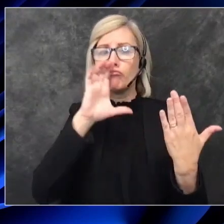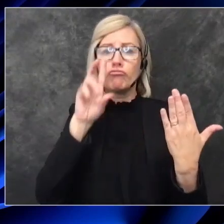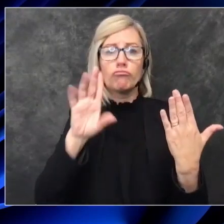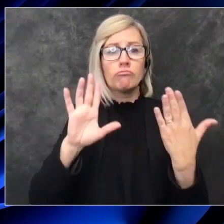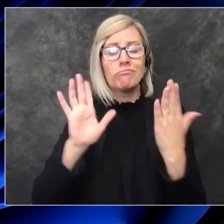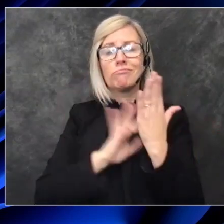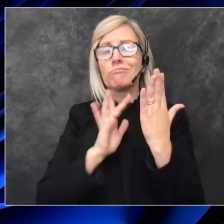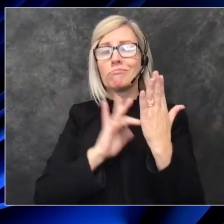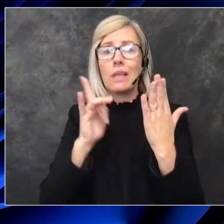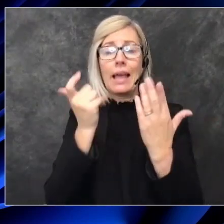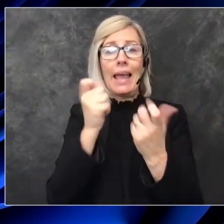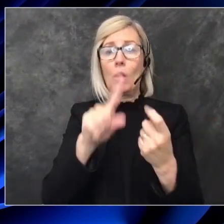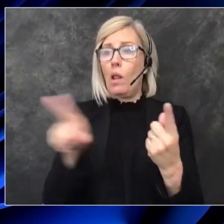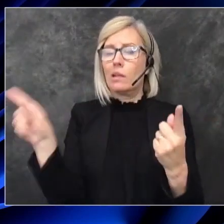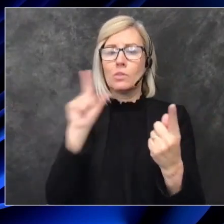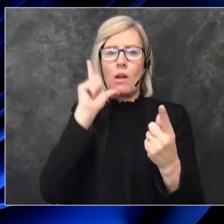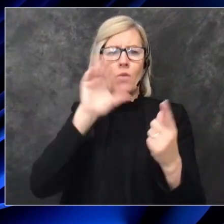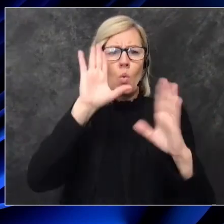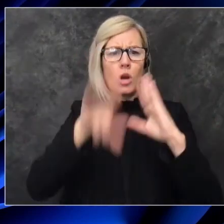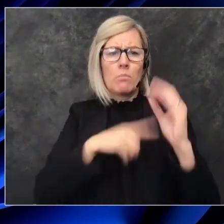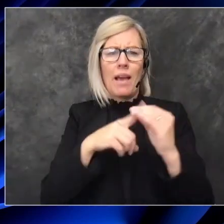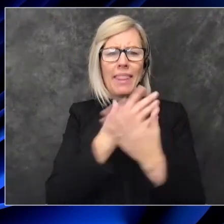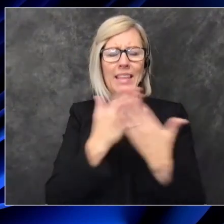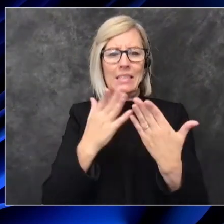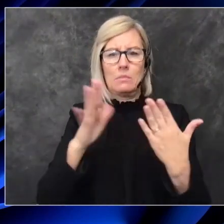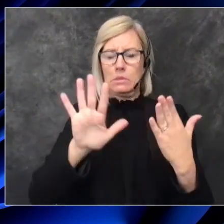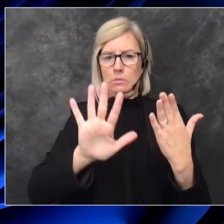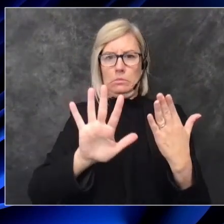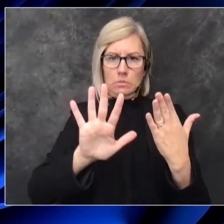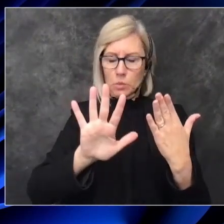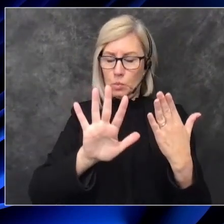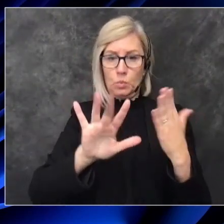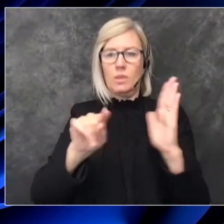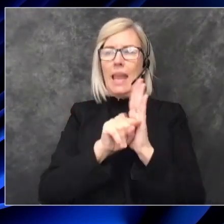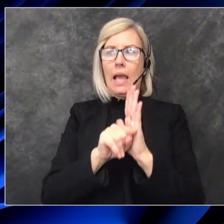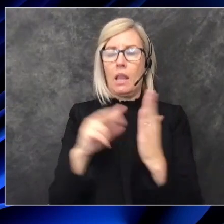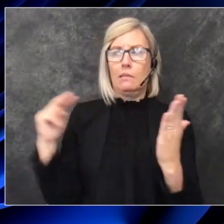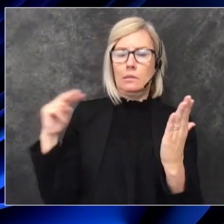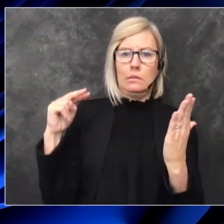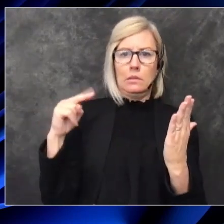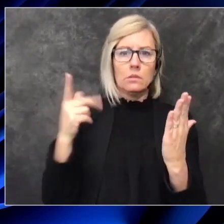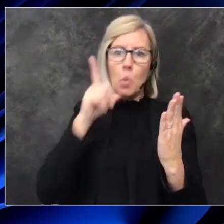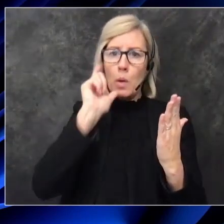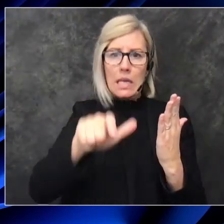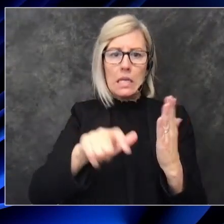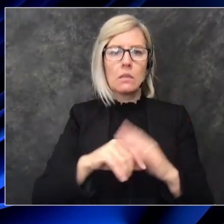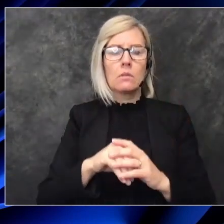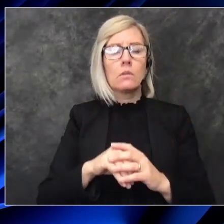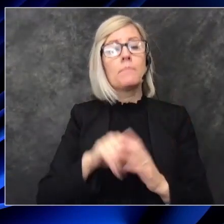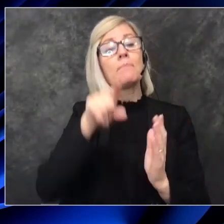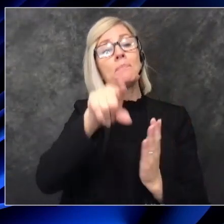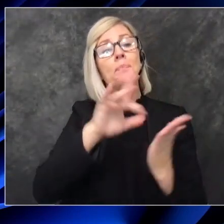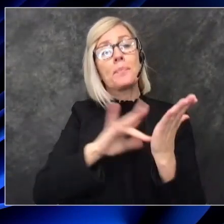You don't have to worry about things looking so stigmatizing. Hectors brought the calculator up here and one of the pieces of feedback